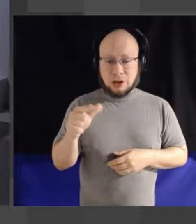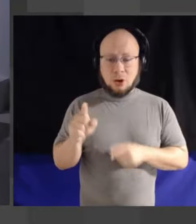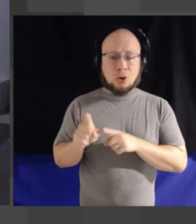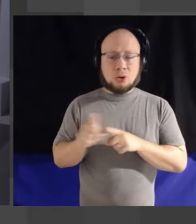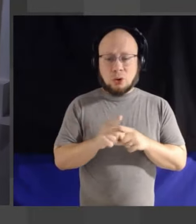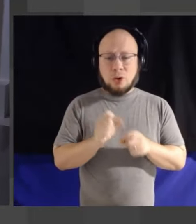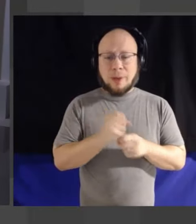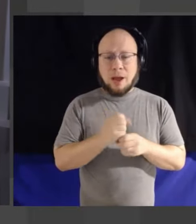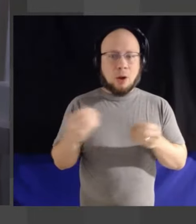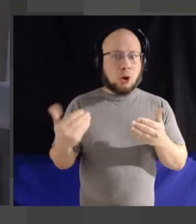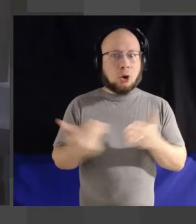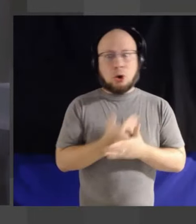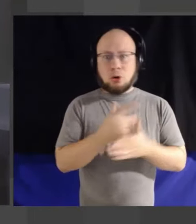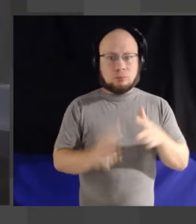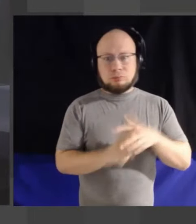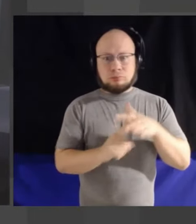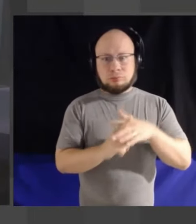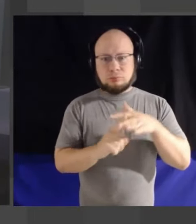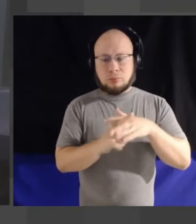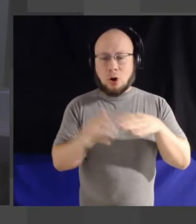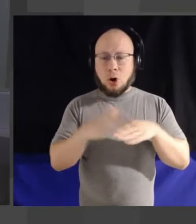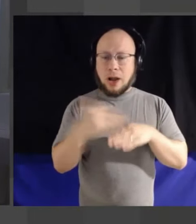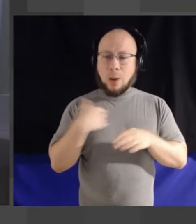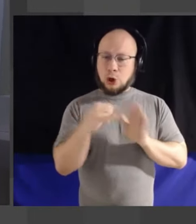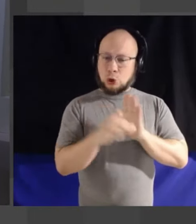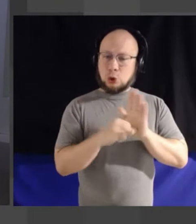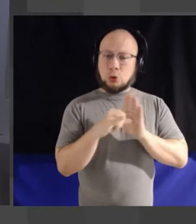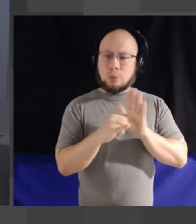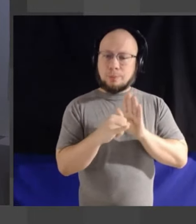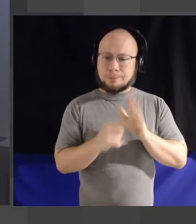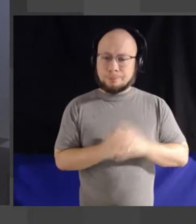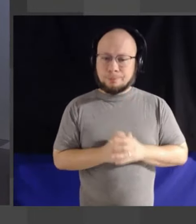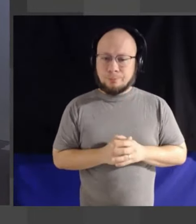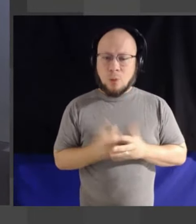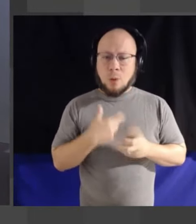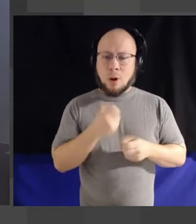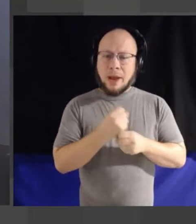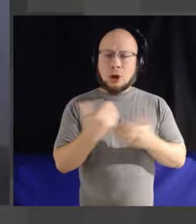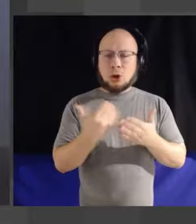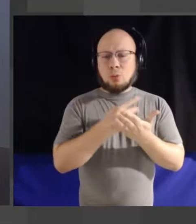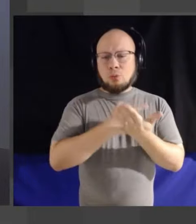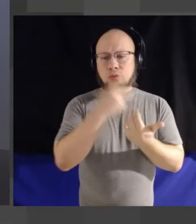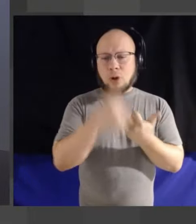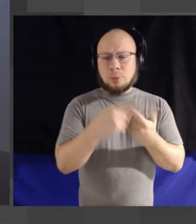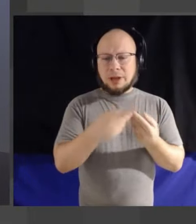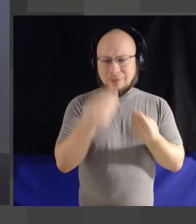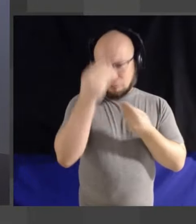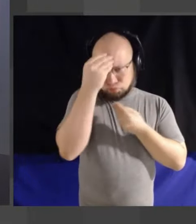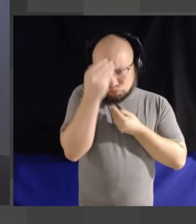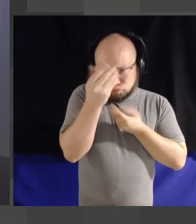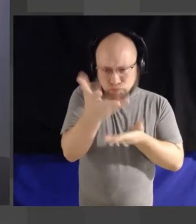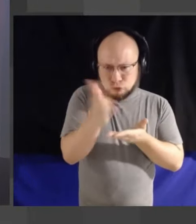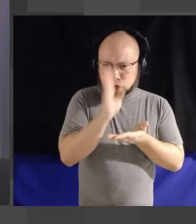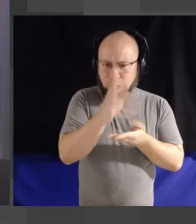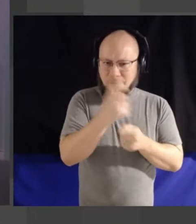BEEN MAKING MORE ORIGINAL CONTENT THAN EVER BEFORE ON OUR MINECRAFTYOUTUBE CHANNEL. OUR GOAL IS TO CREATE SHOWS THAT